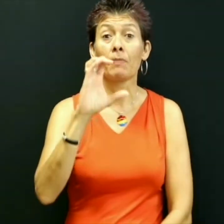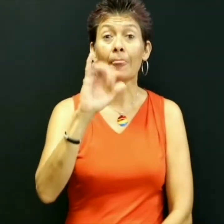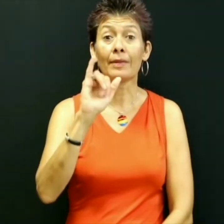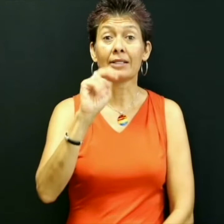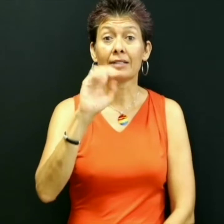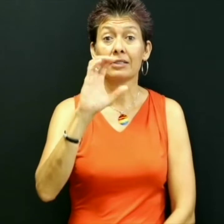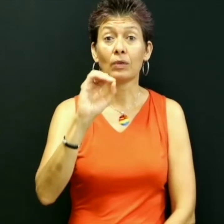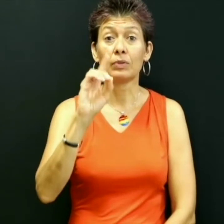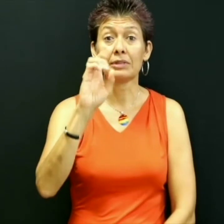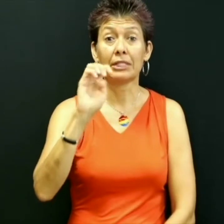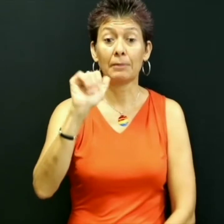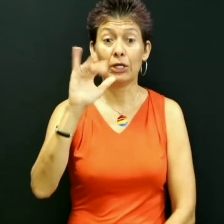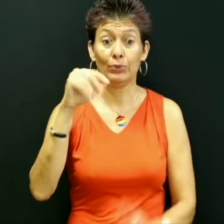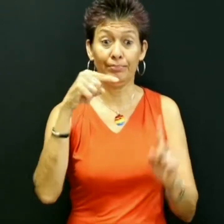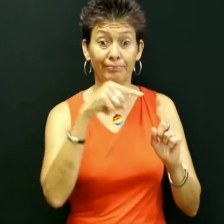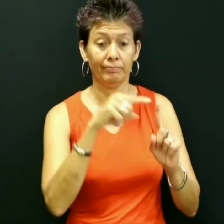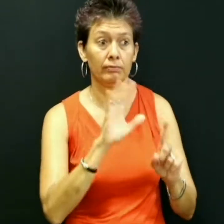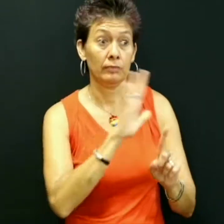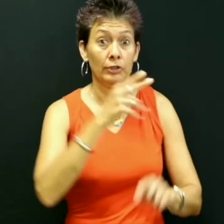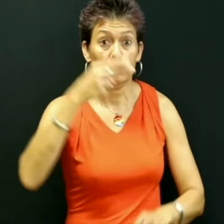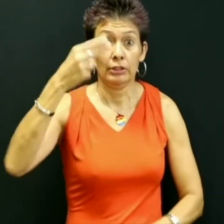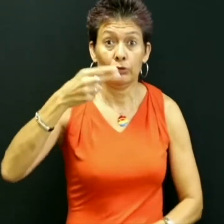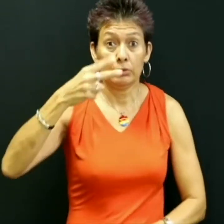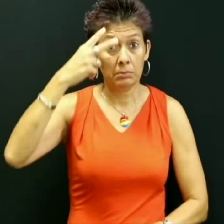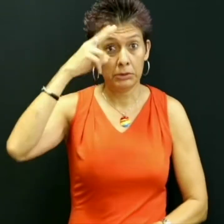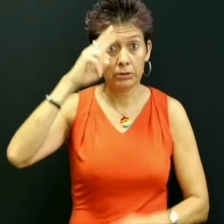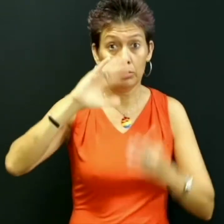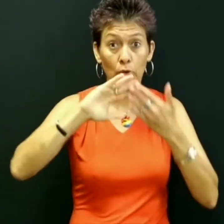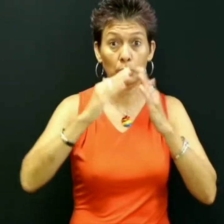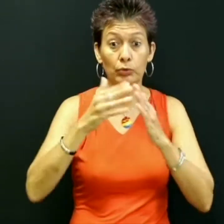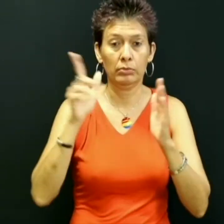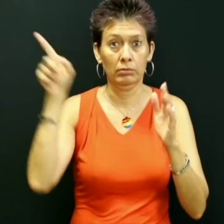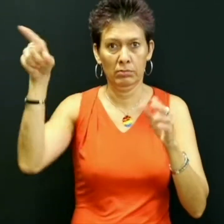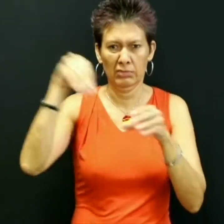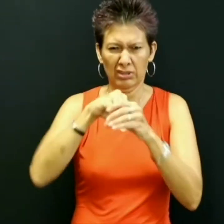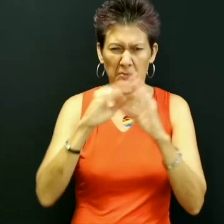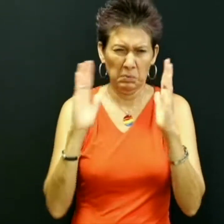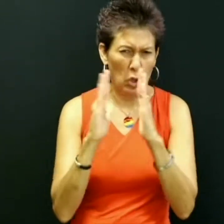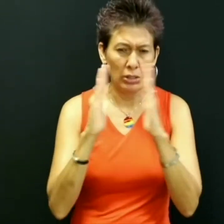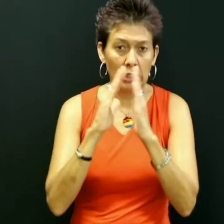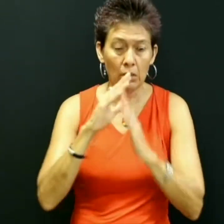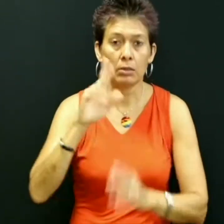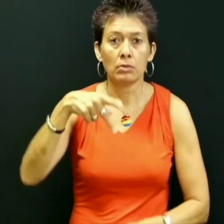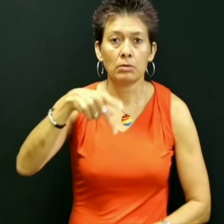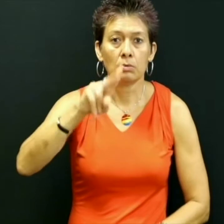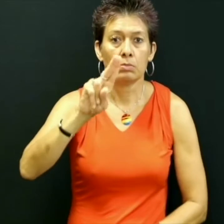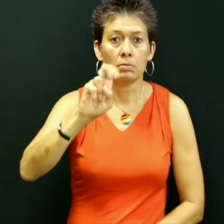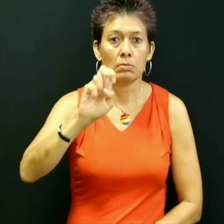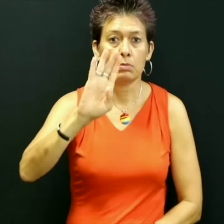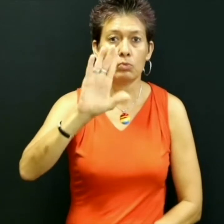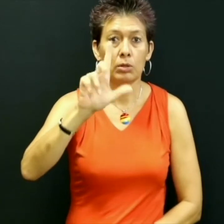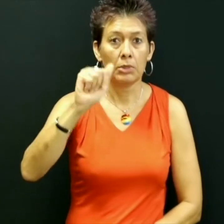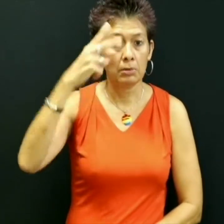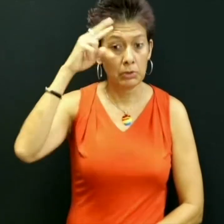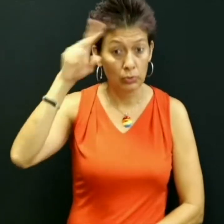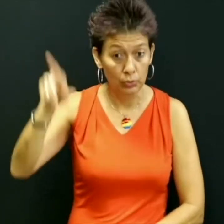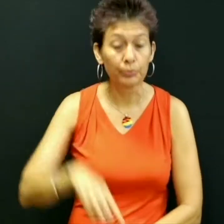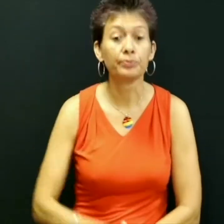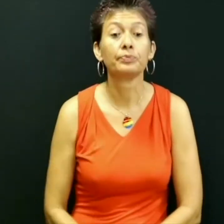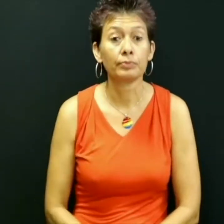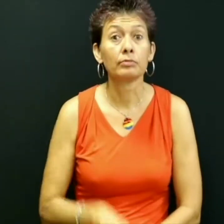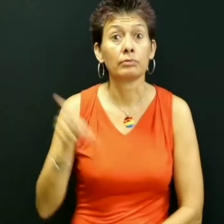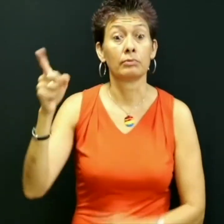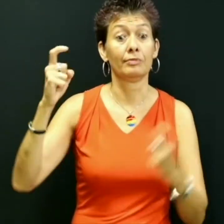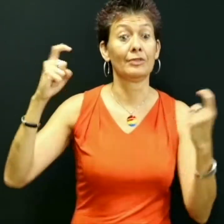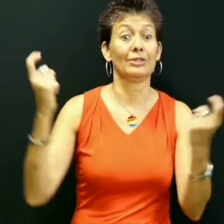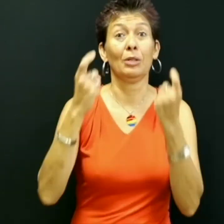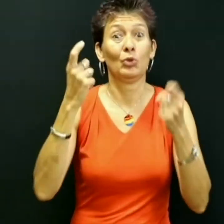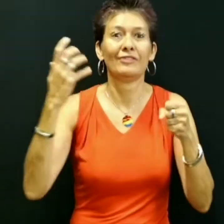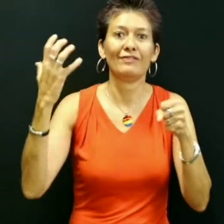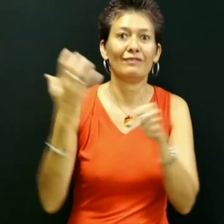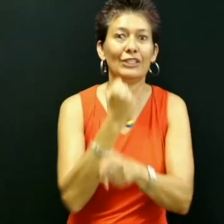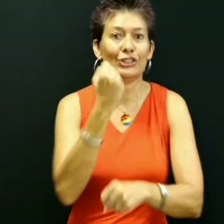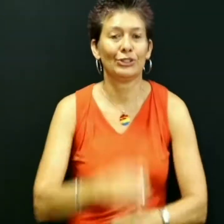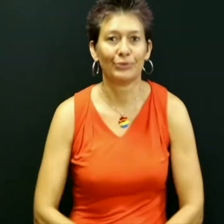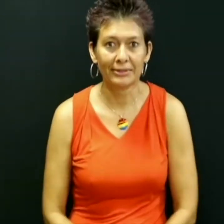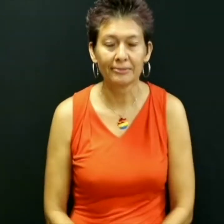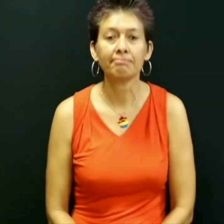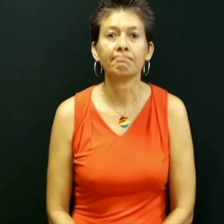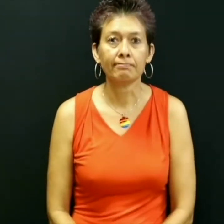because the history of Cinco de Mayo is actually celebrated by a Mexican community in a small town Puebla in Mexico.